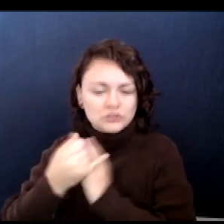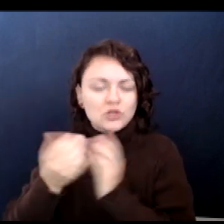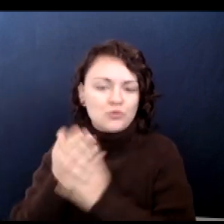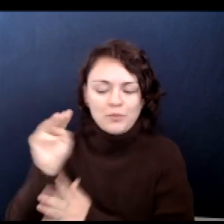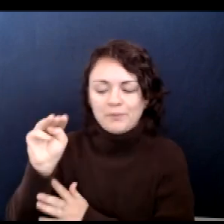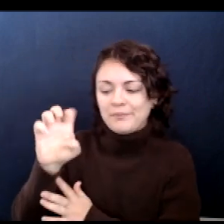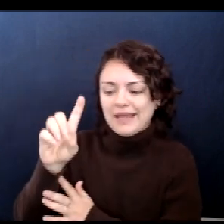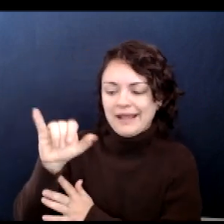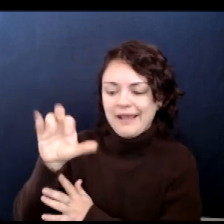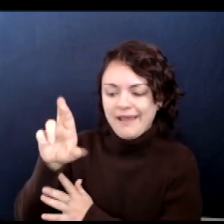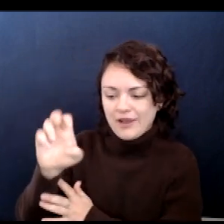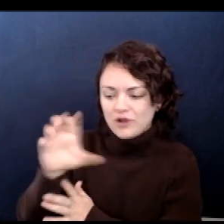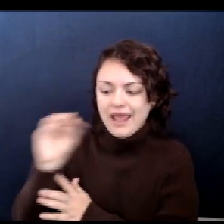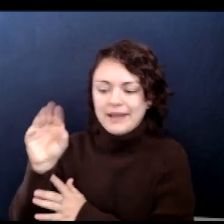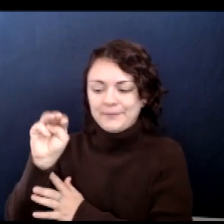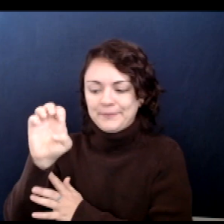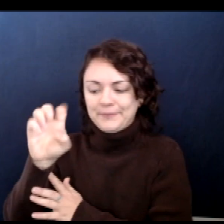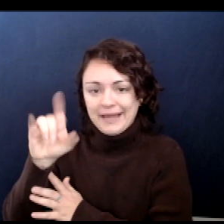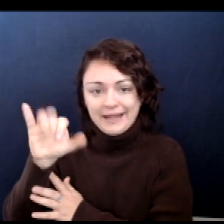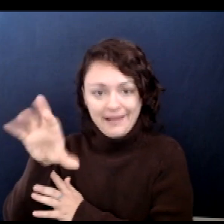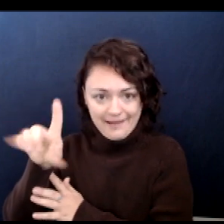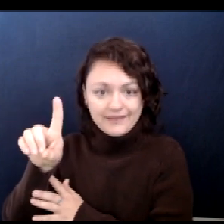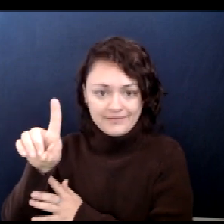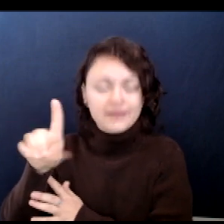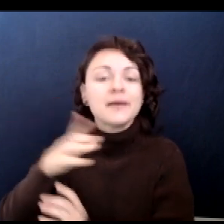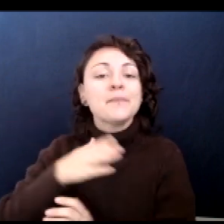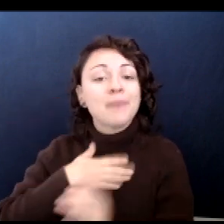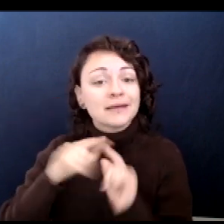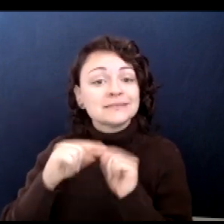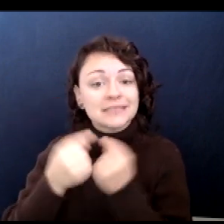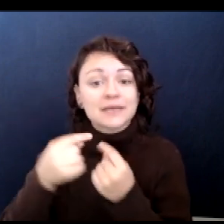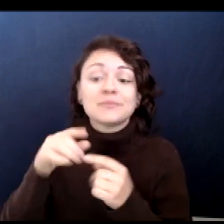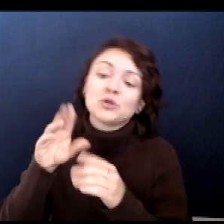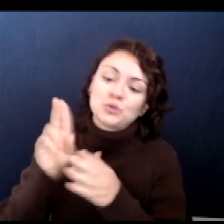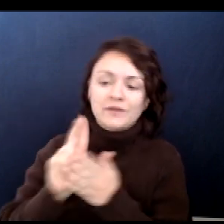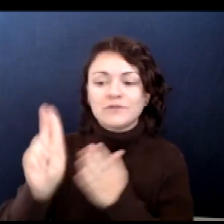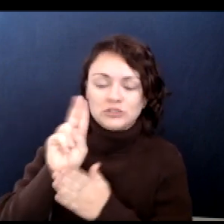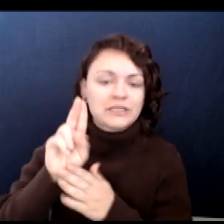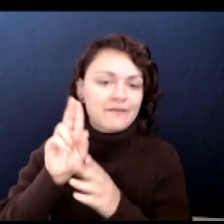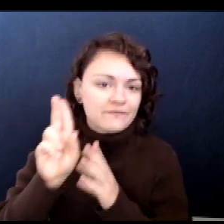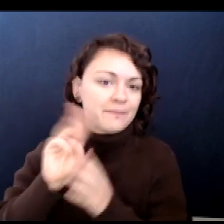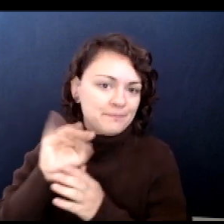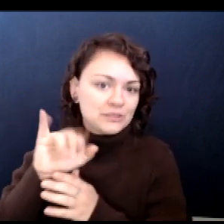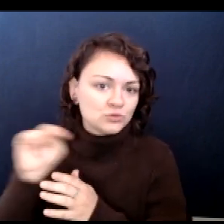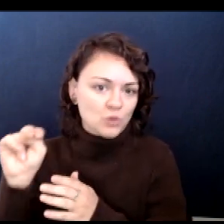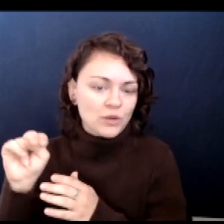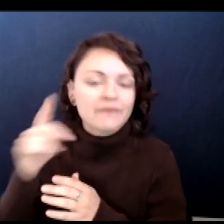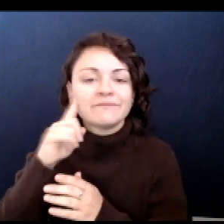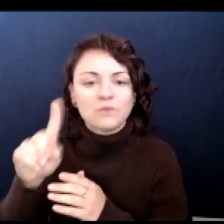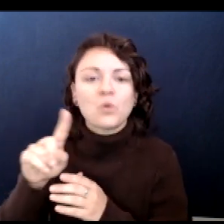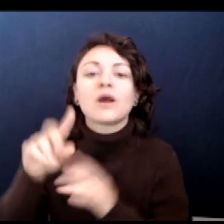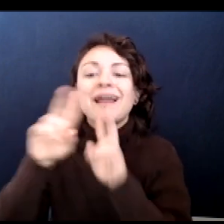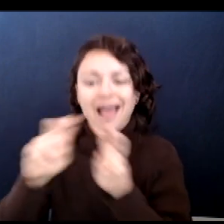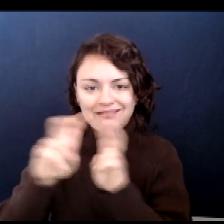And then they approached us, my team at the University of Minnesota, to conduct the analysis of the data and other research.